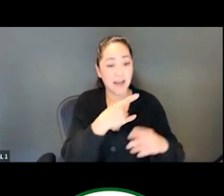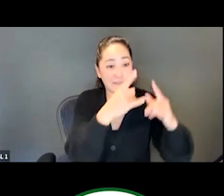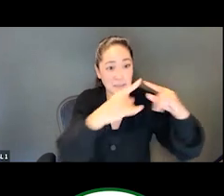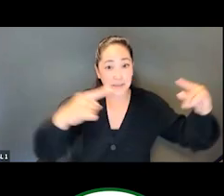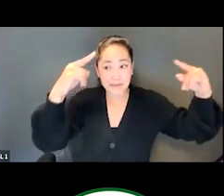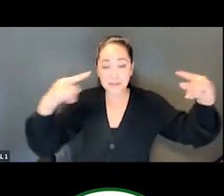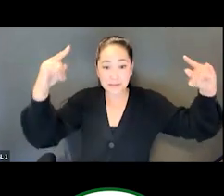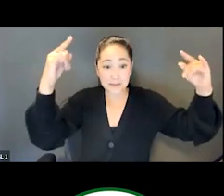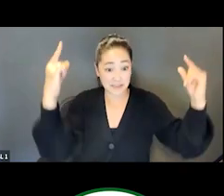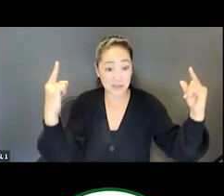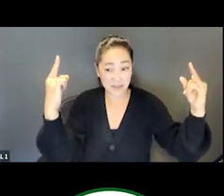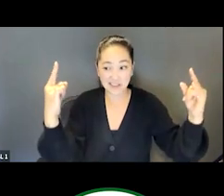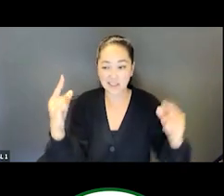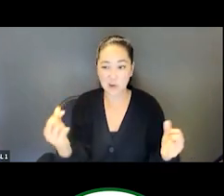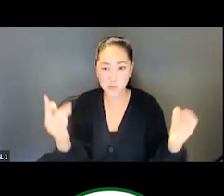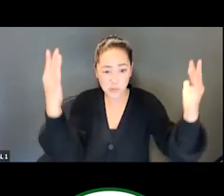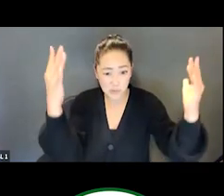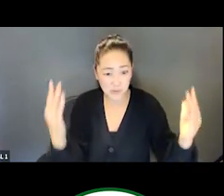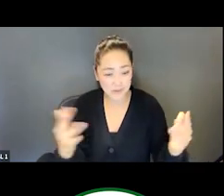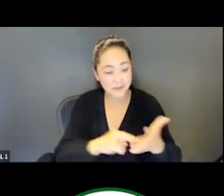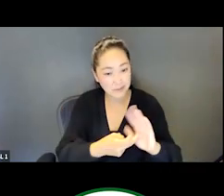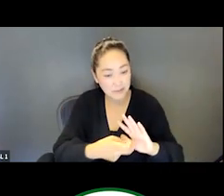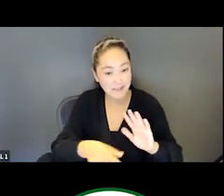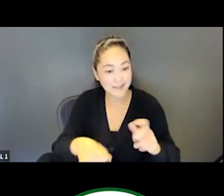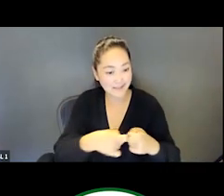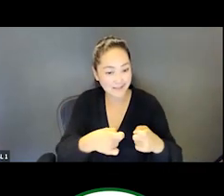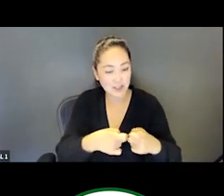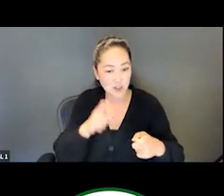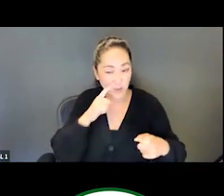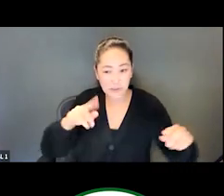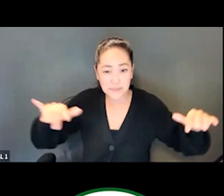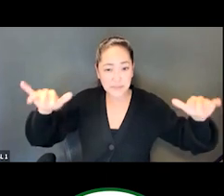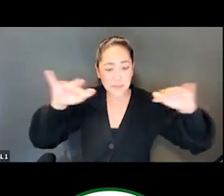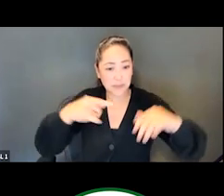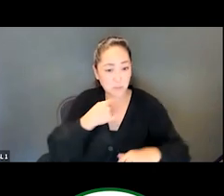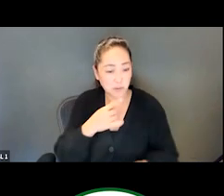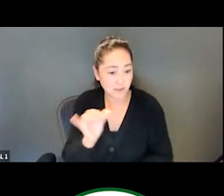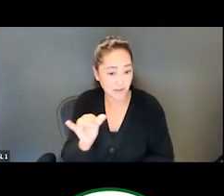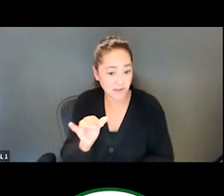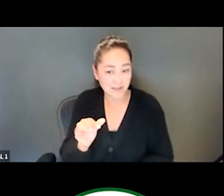And so I don't know that parks are prepared for this or have a plan in place for this